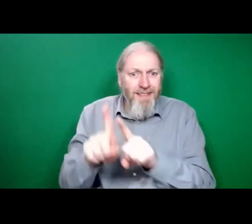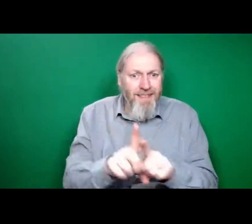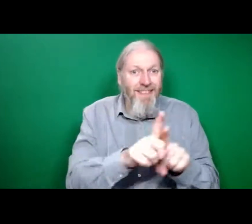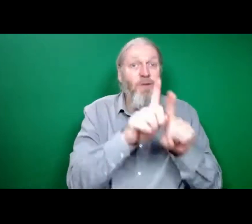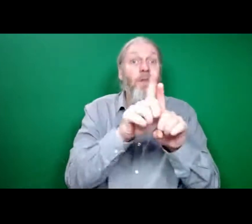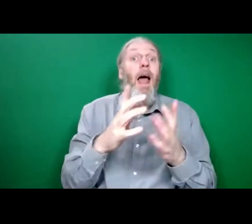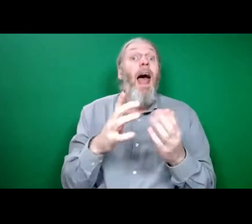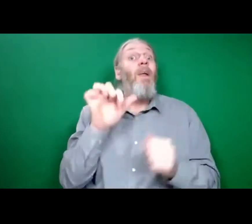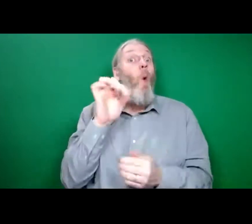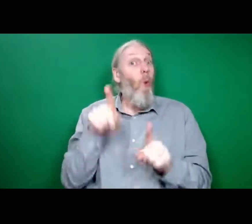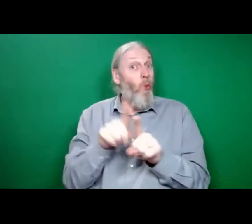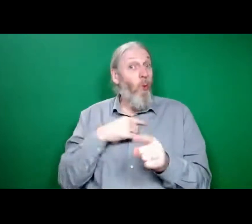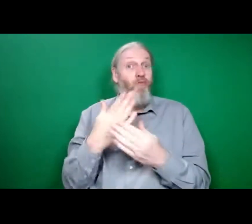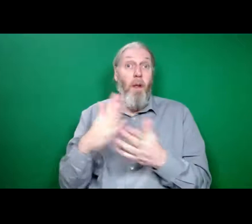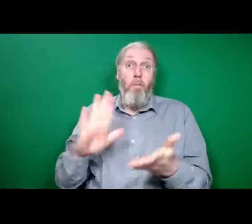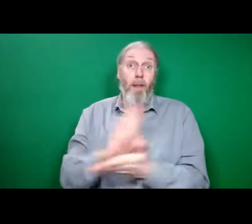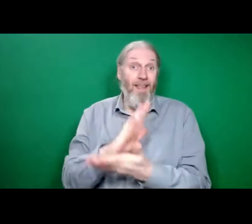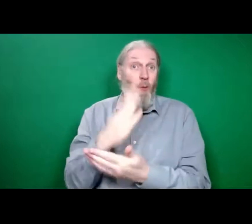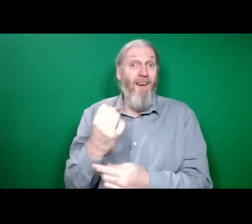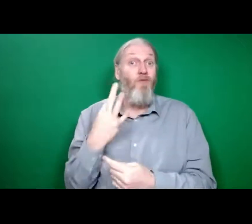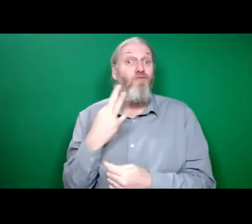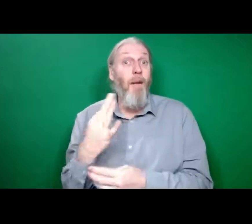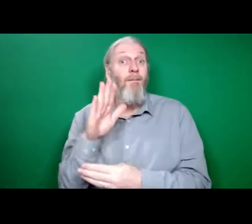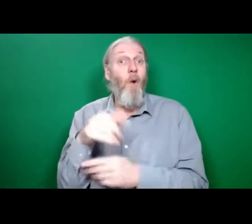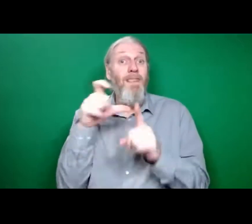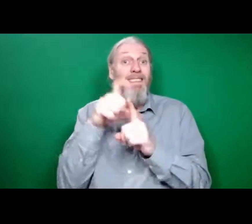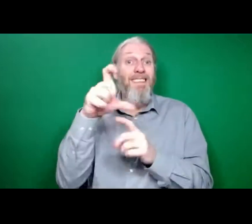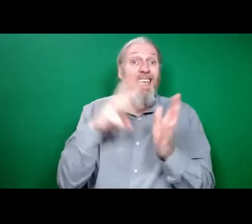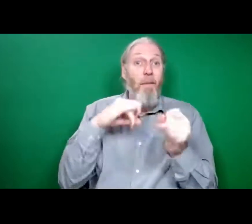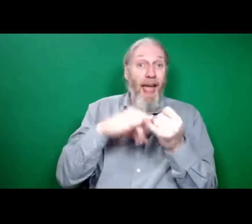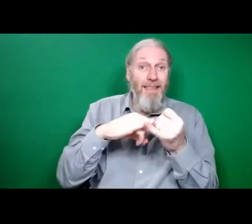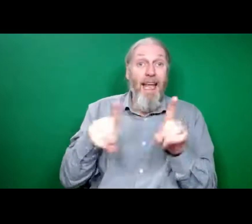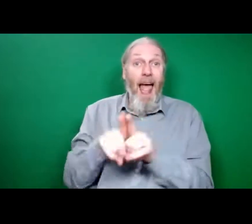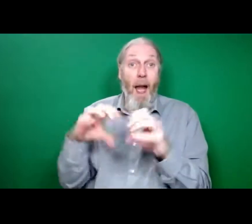We're now up to 185 participants. We're delighted with that.